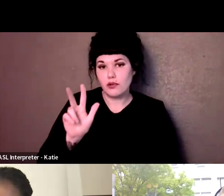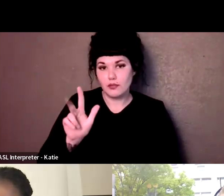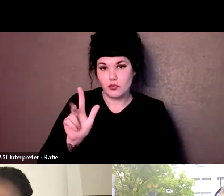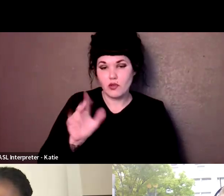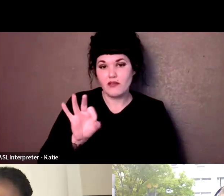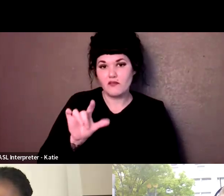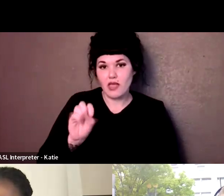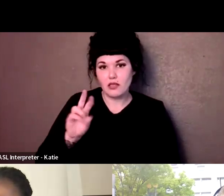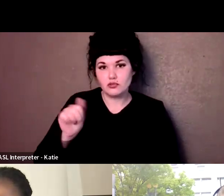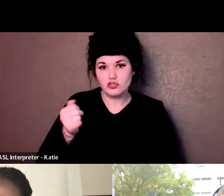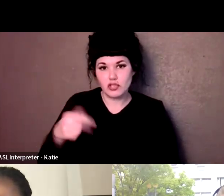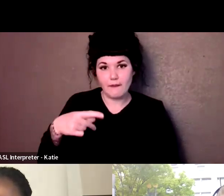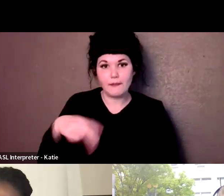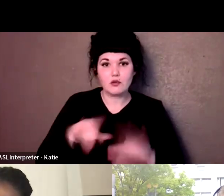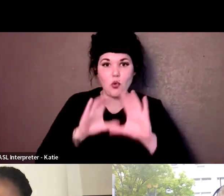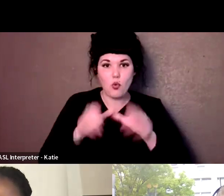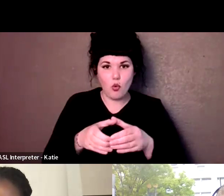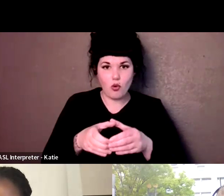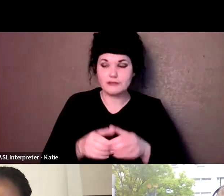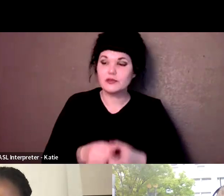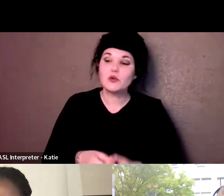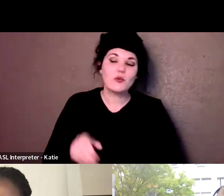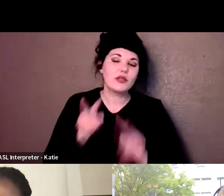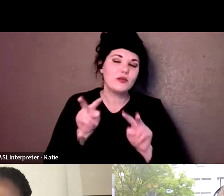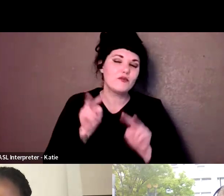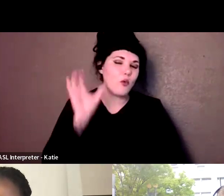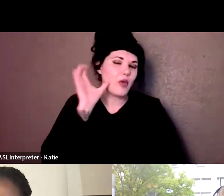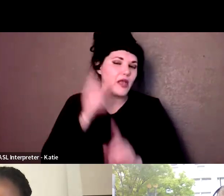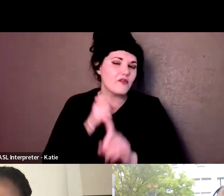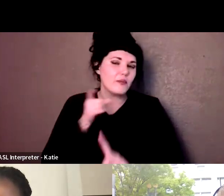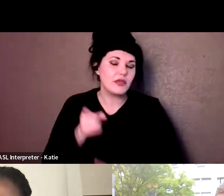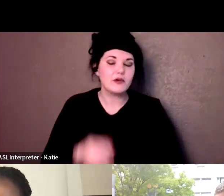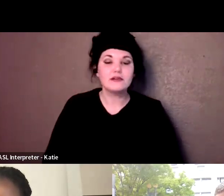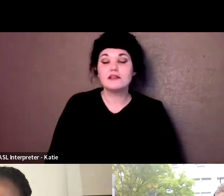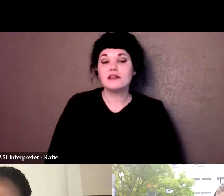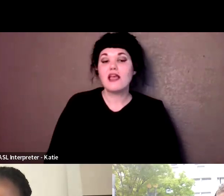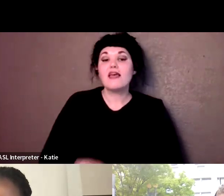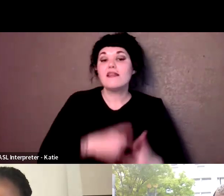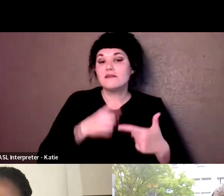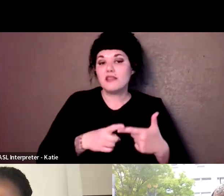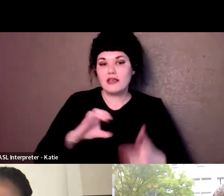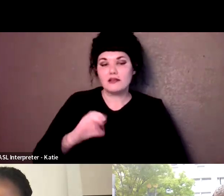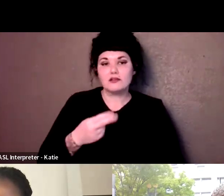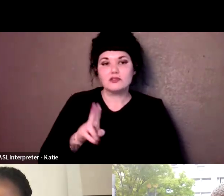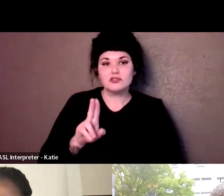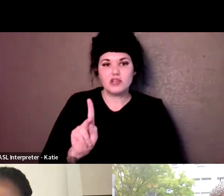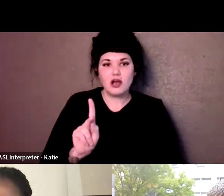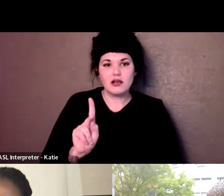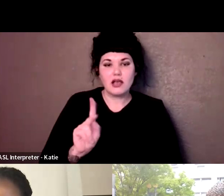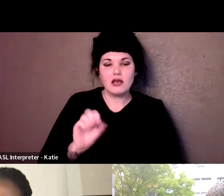Excited to hear more from you. Next, we have Chuck Strand. Chuck strand is the executive director of